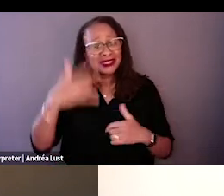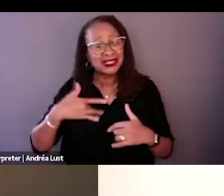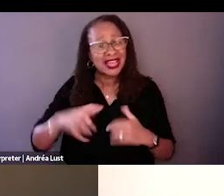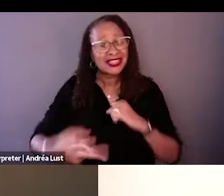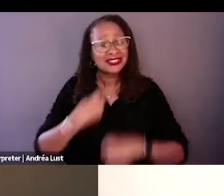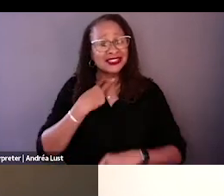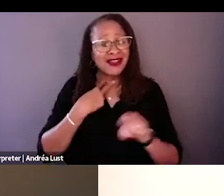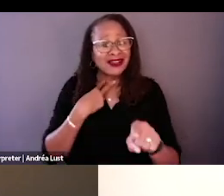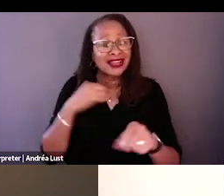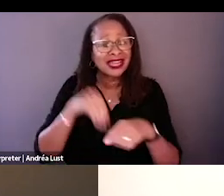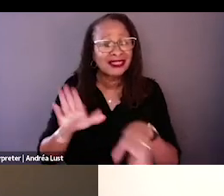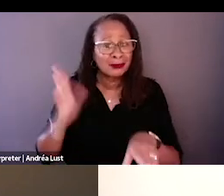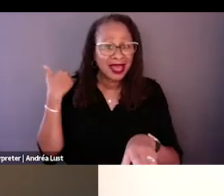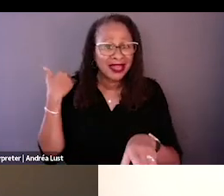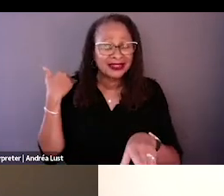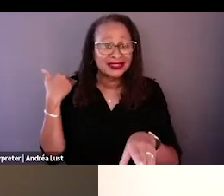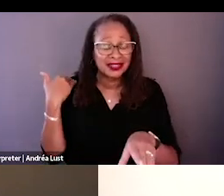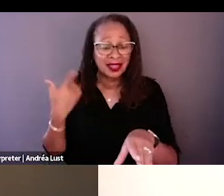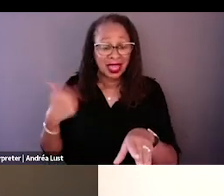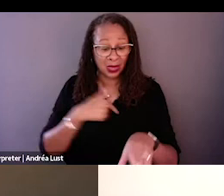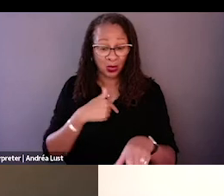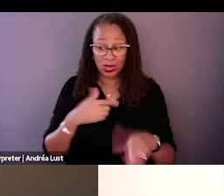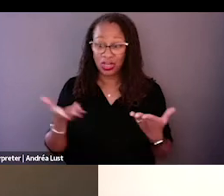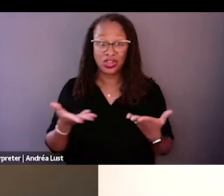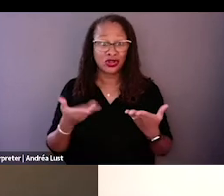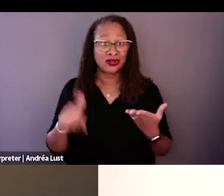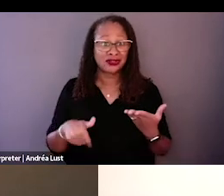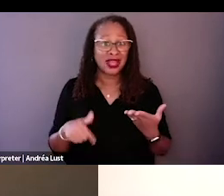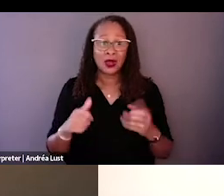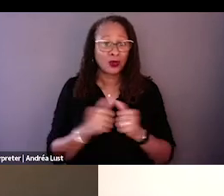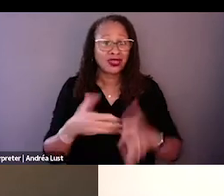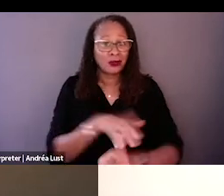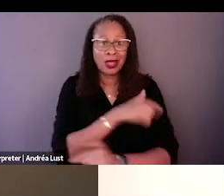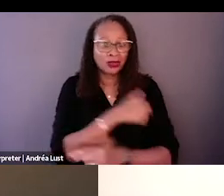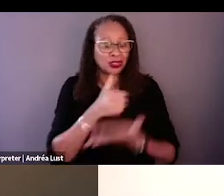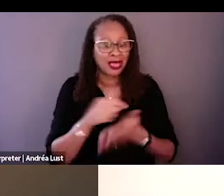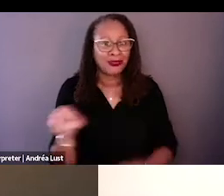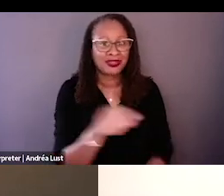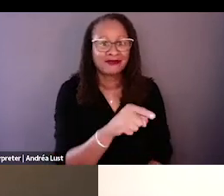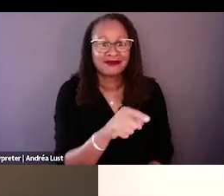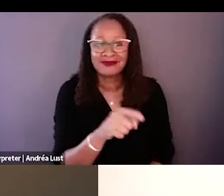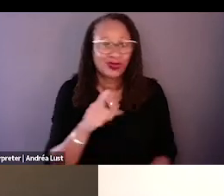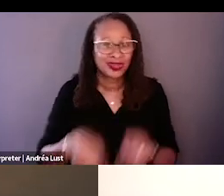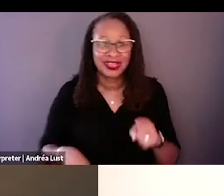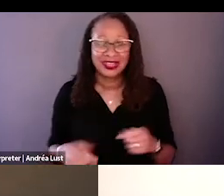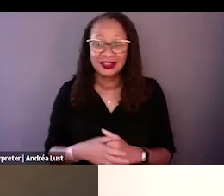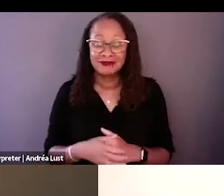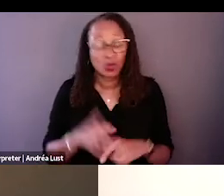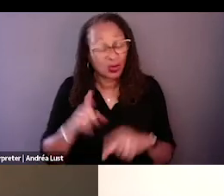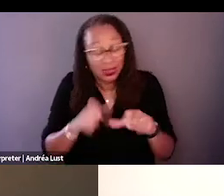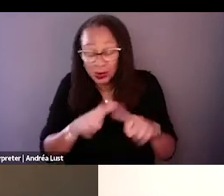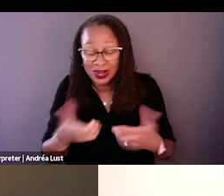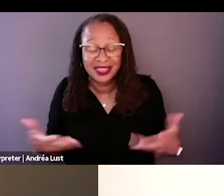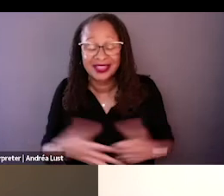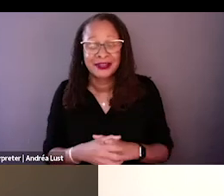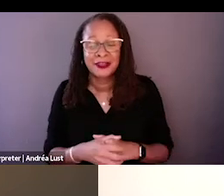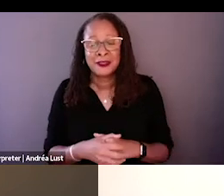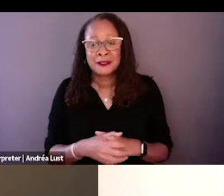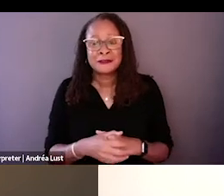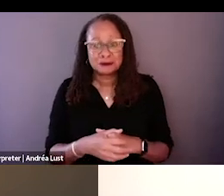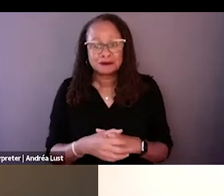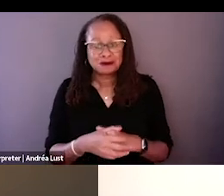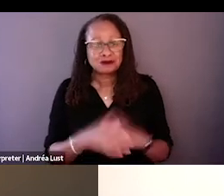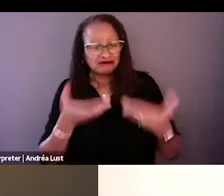these people and also see them as individuals, the holocaust can be just a number, and it's hard to